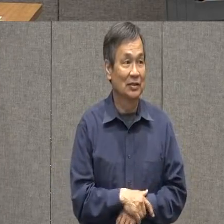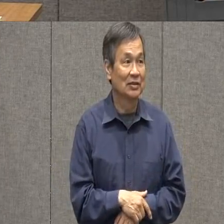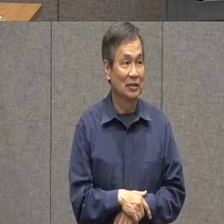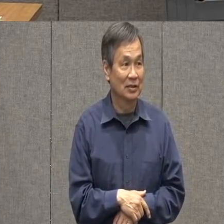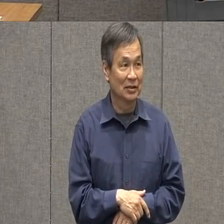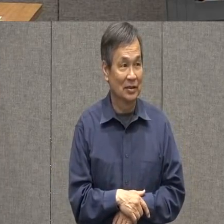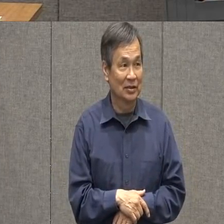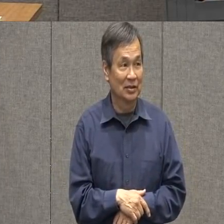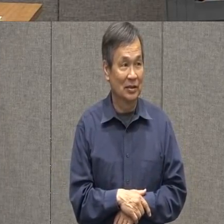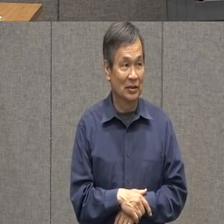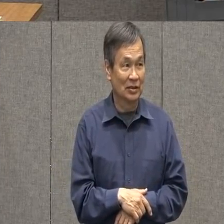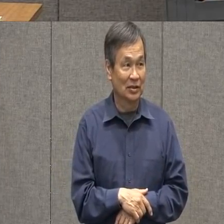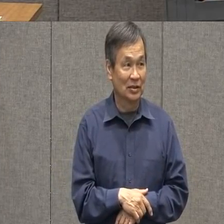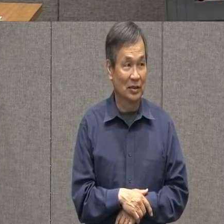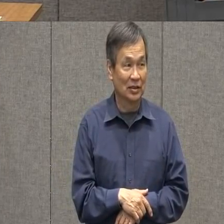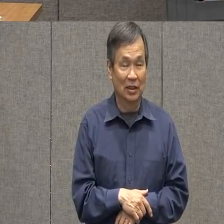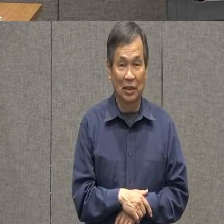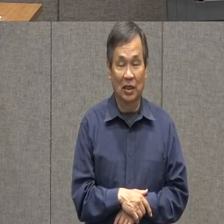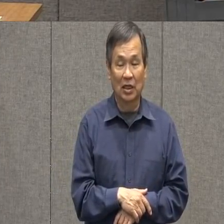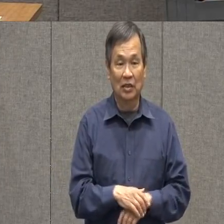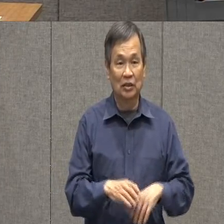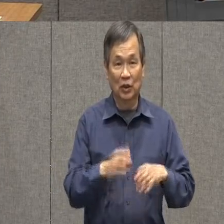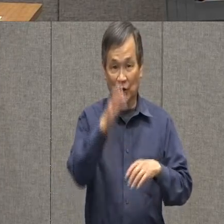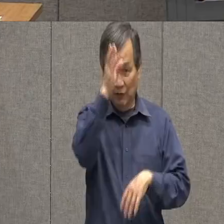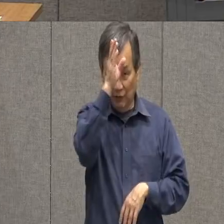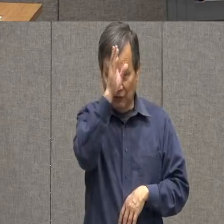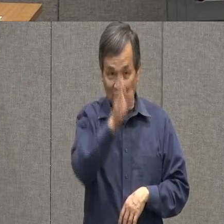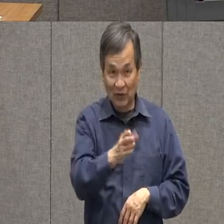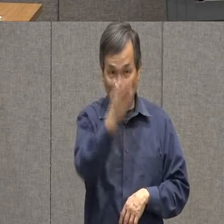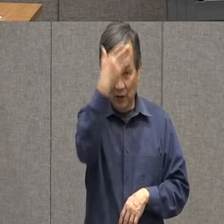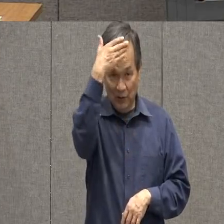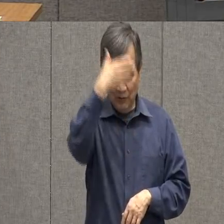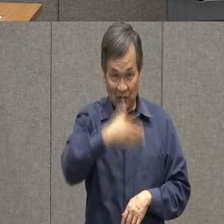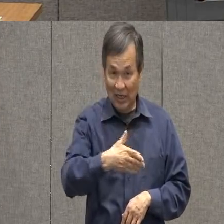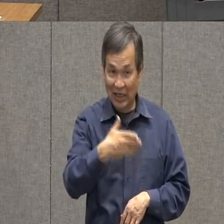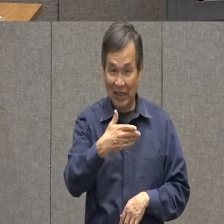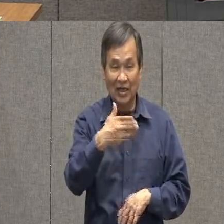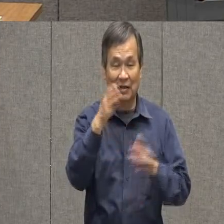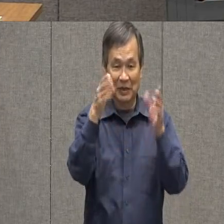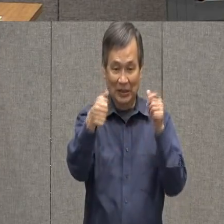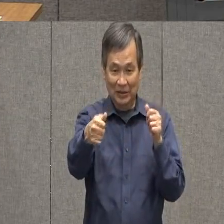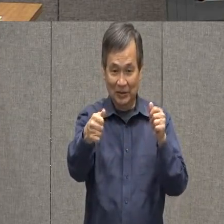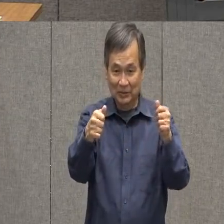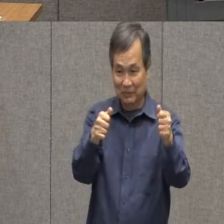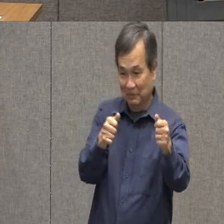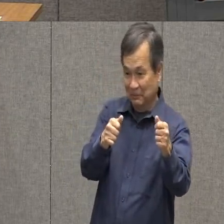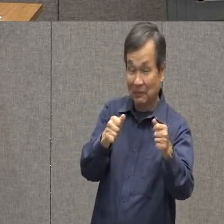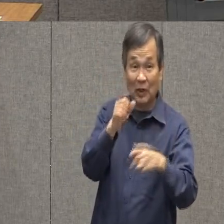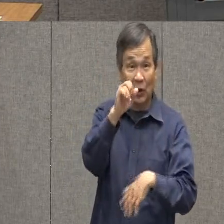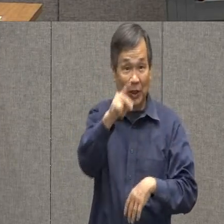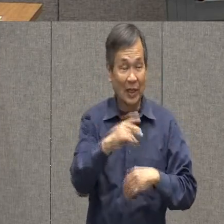You can draw Ms. Ley at an angle. Let's try it. [Ley] Oh, that sounds really tricky. Let's see what happens. Let's try it out. [Ley] You should try it.